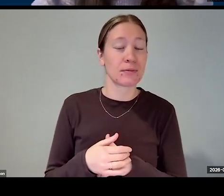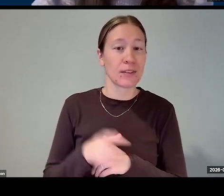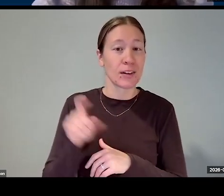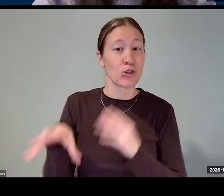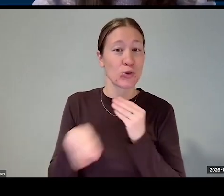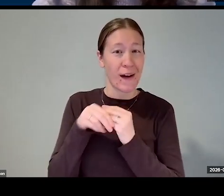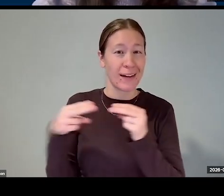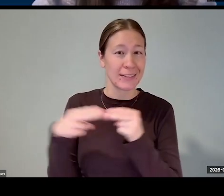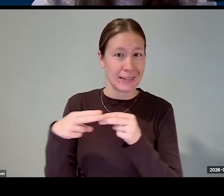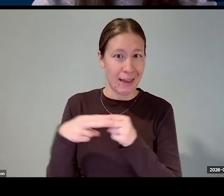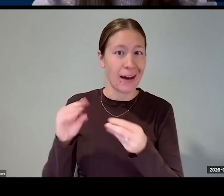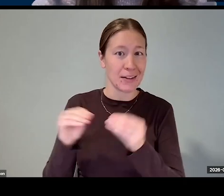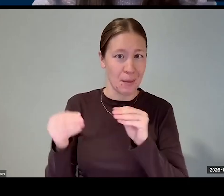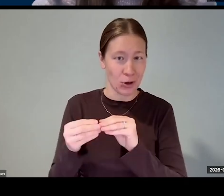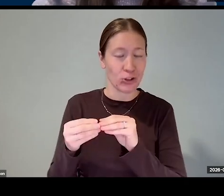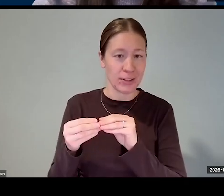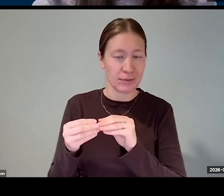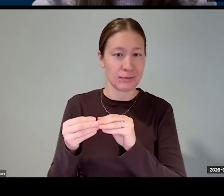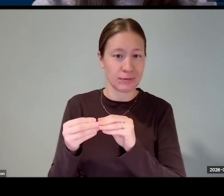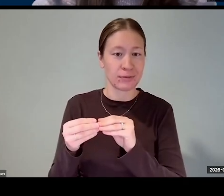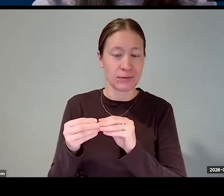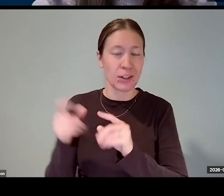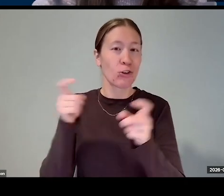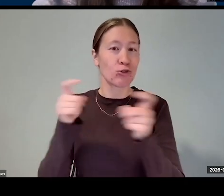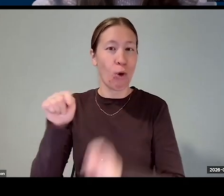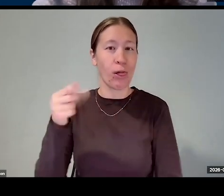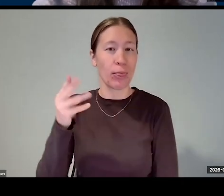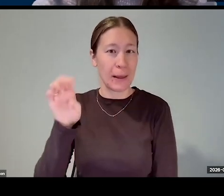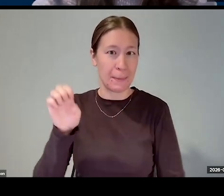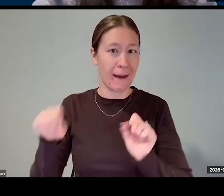So by default Google slide themes should have slide numbers